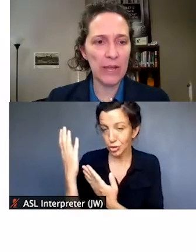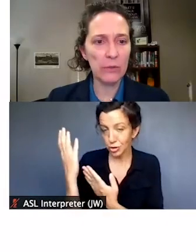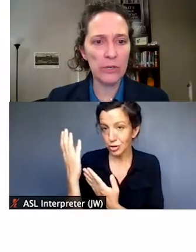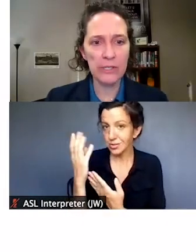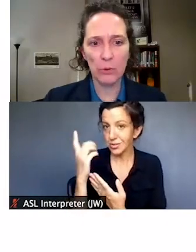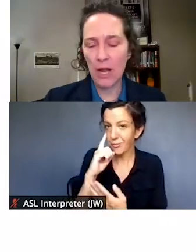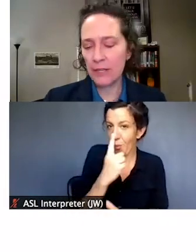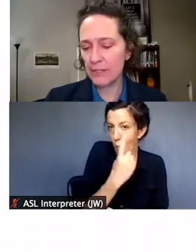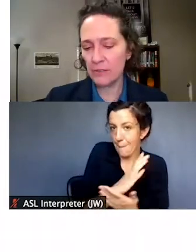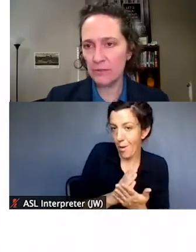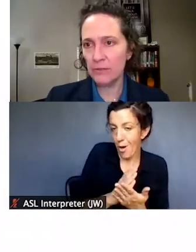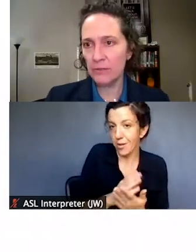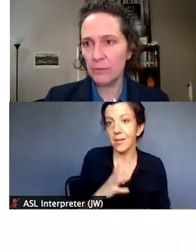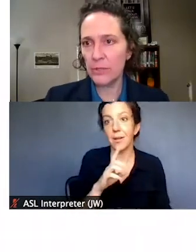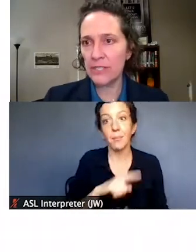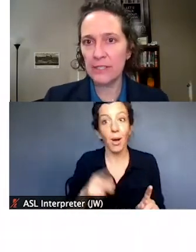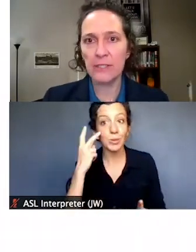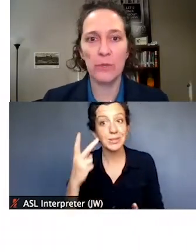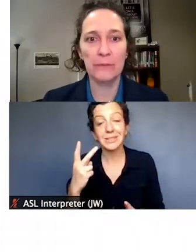We have Lordez Morales presenting this one.